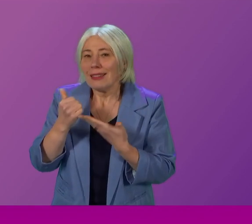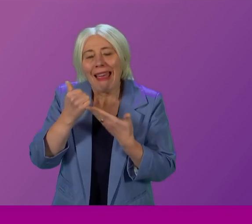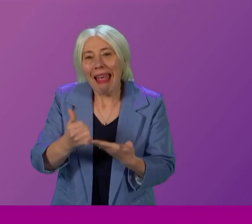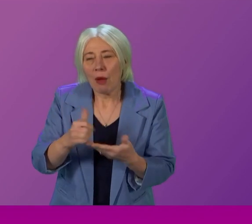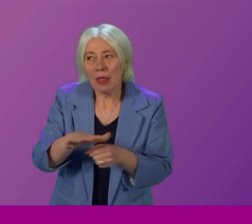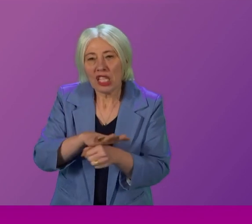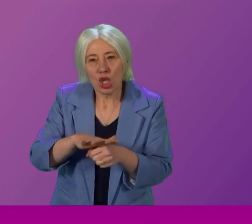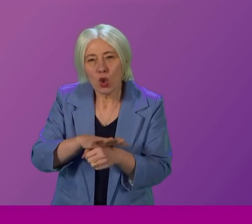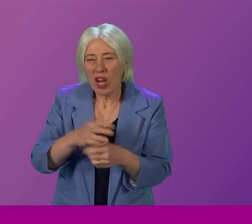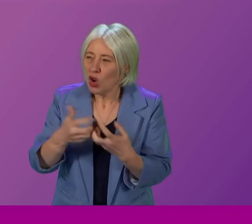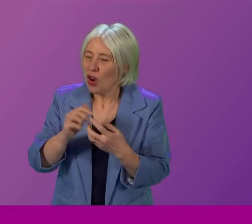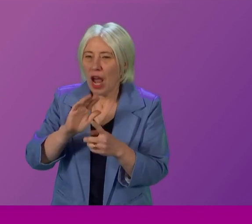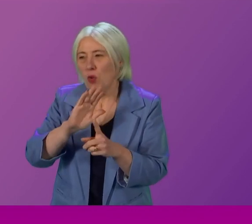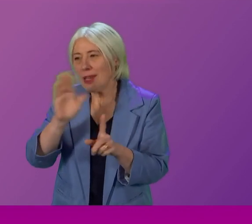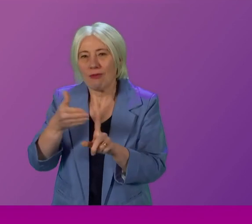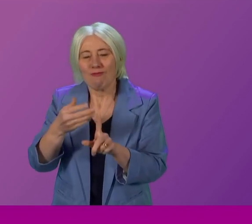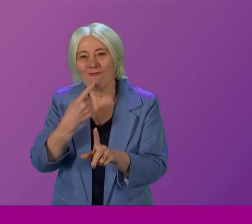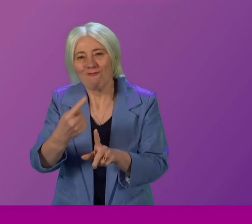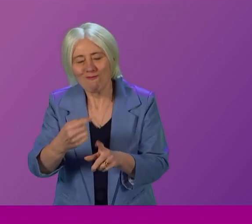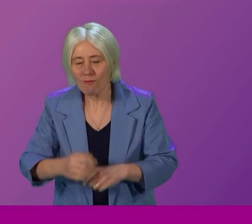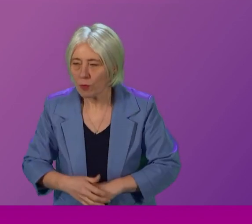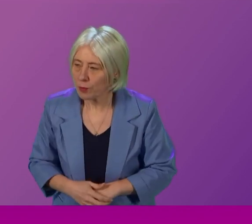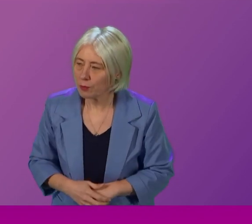way that he approaches the matter. I am struck by something that his